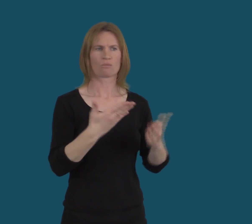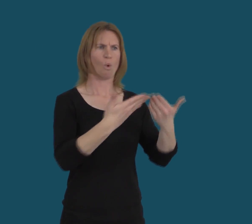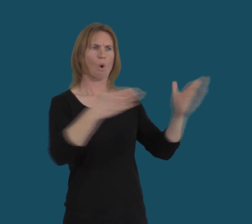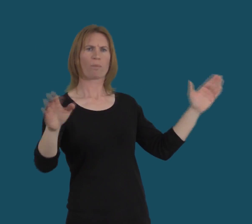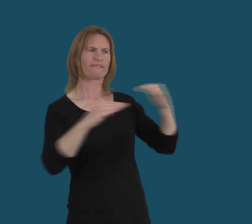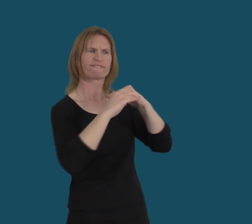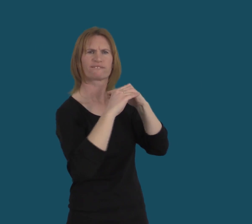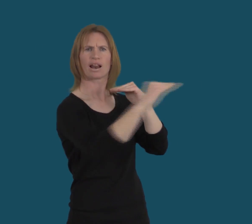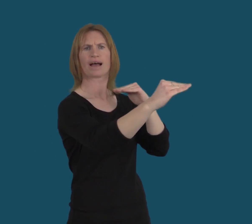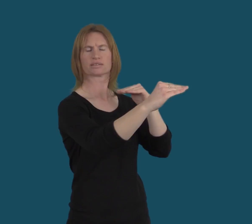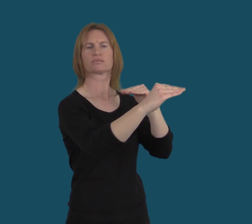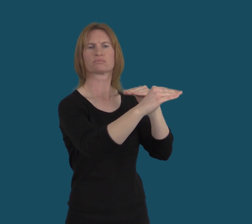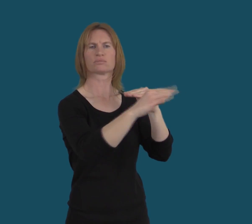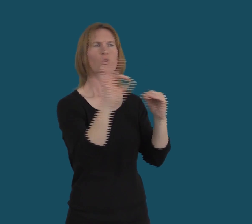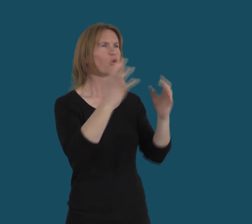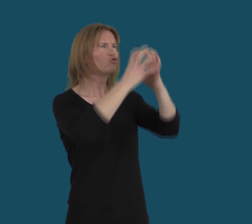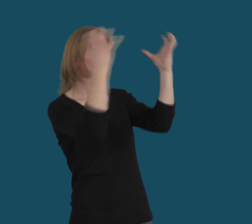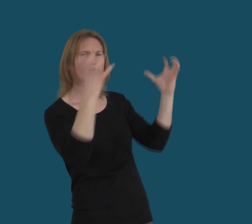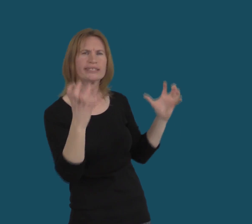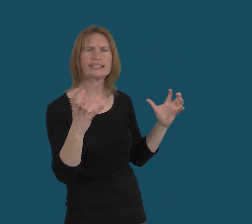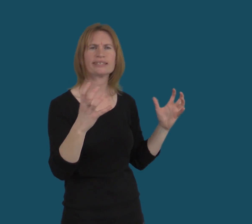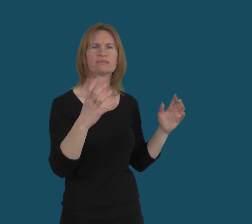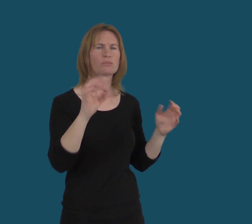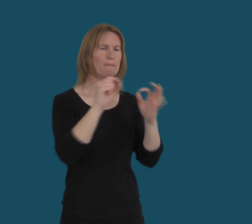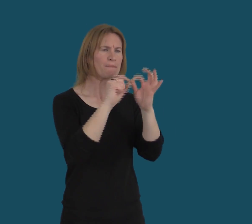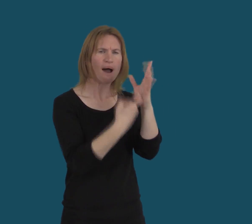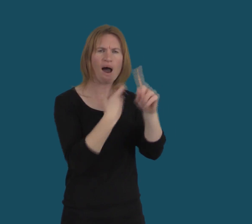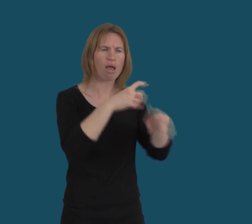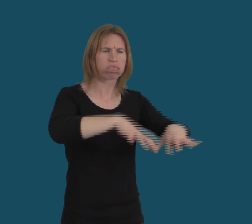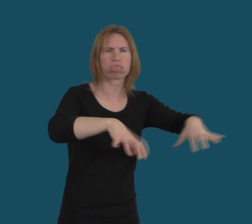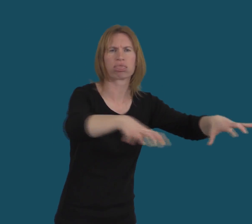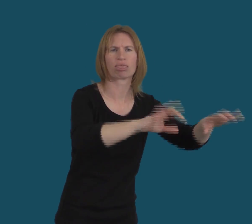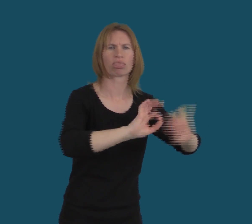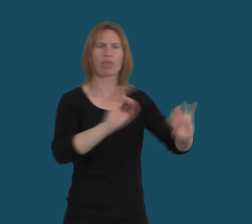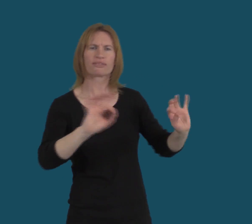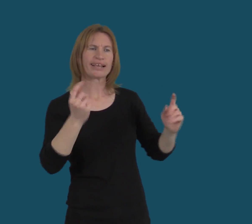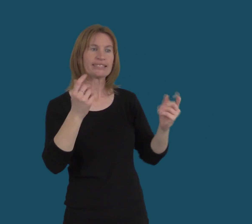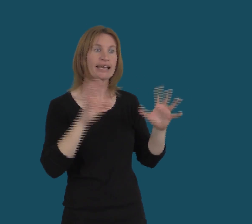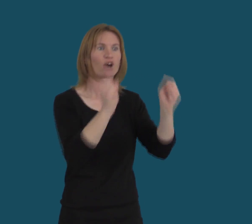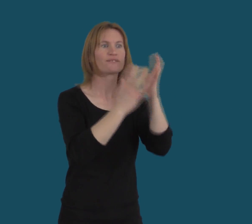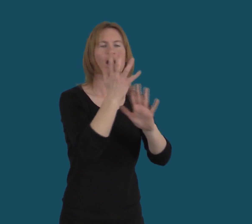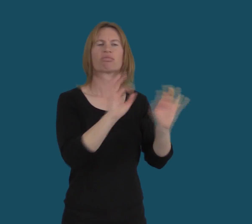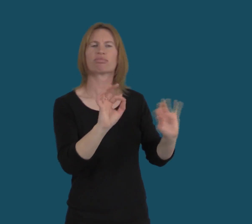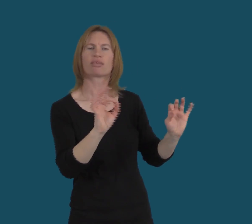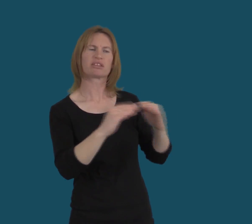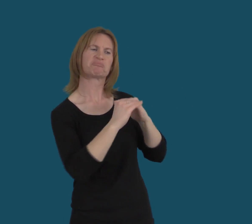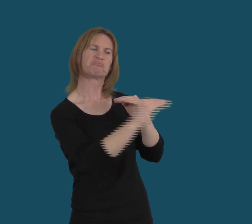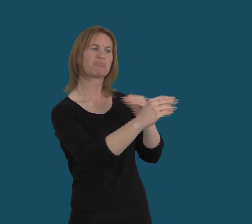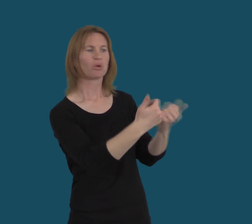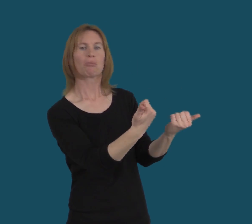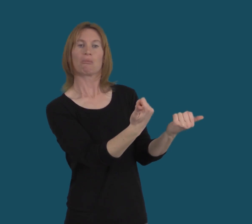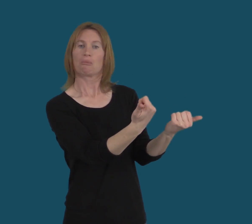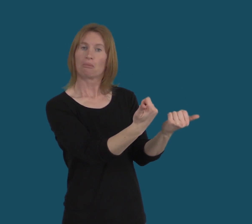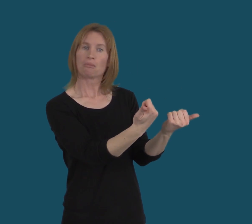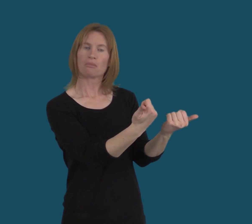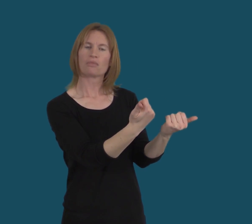For example, an open, flat area with few trees and limited fuel for a fire.